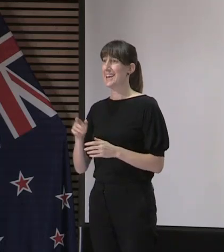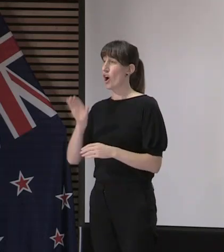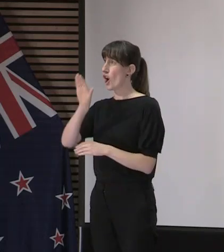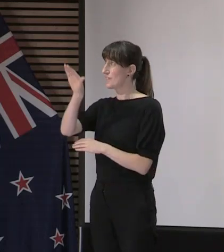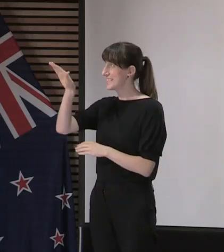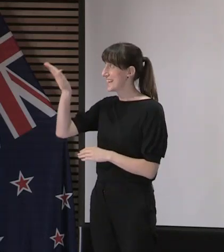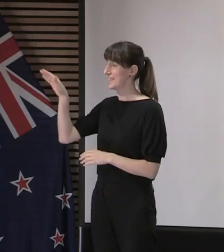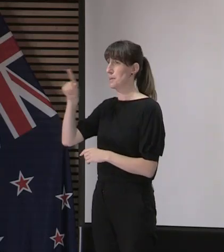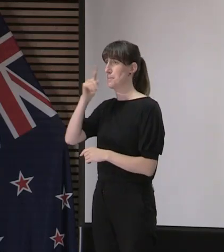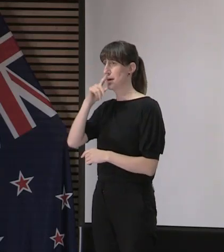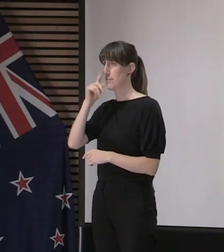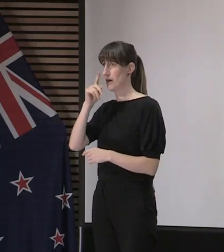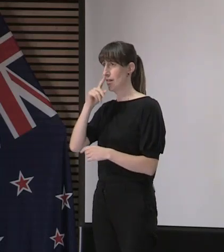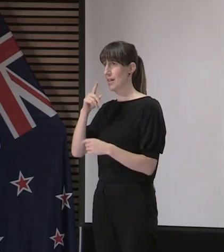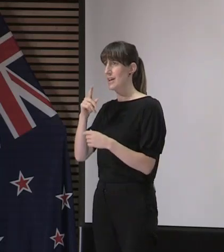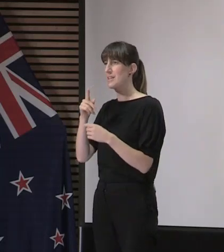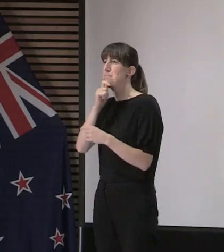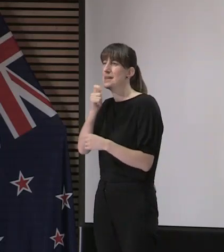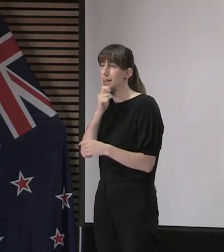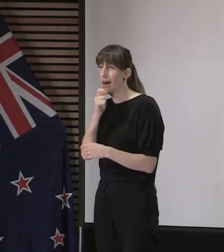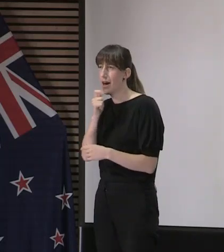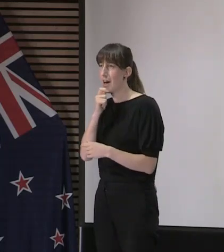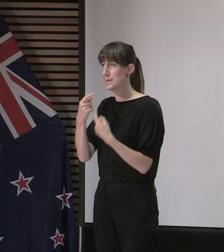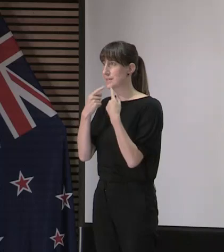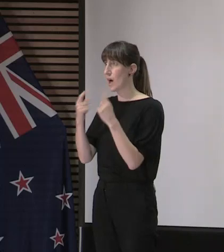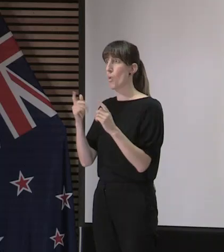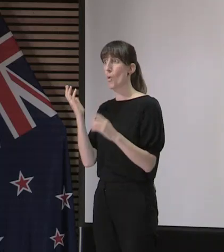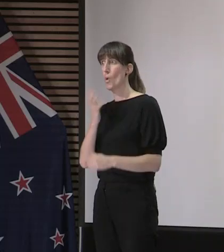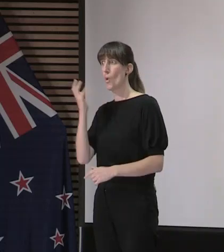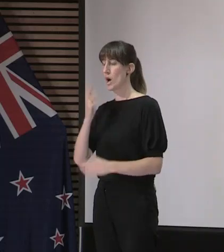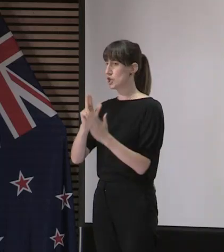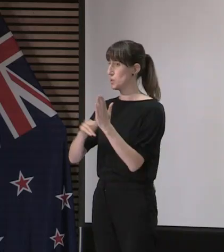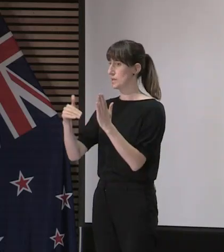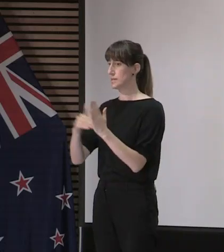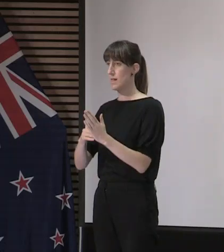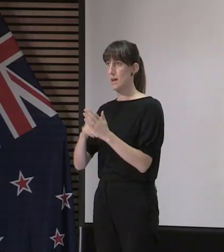and onto Alert Level 2. Thanks very much. Internationally, a lot of people have praised us, you